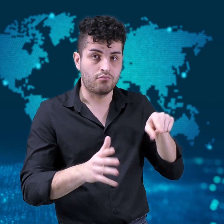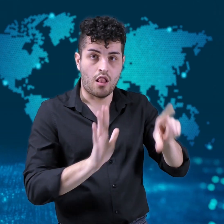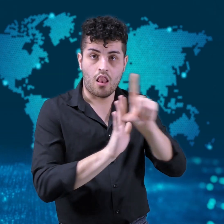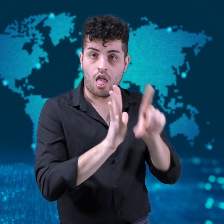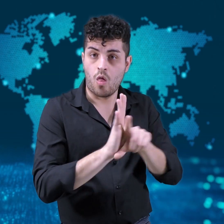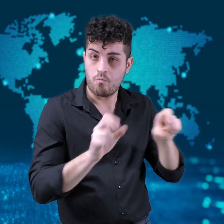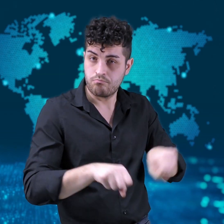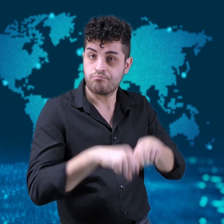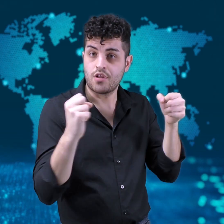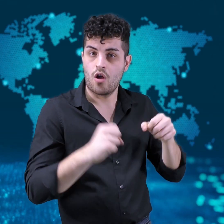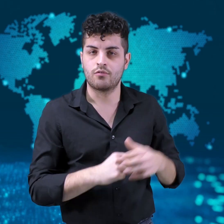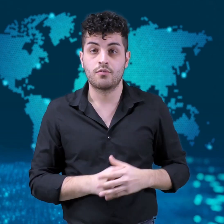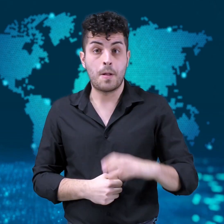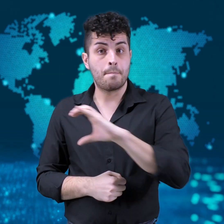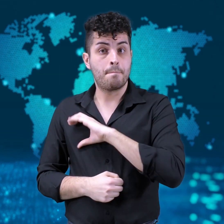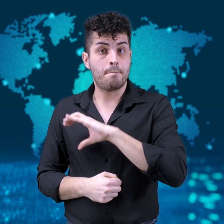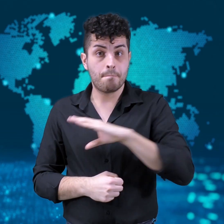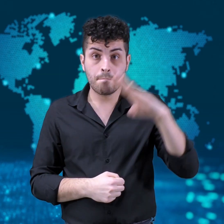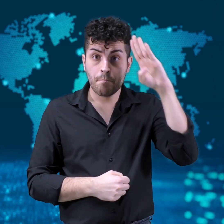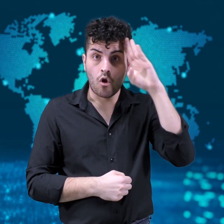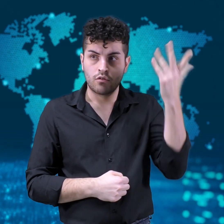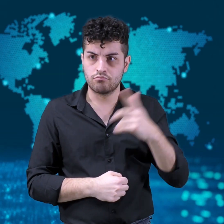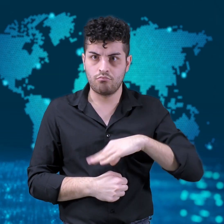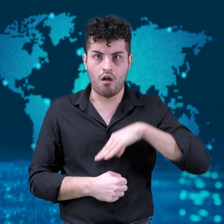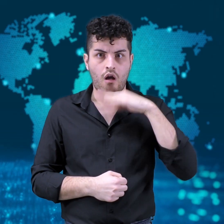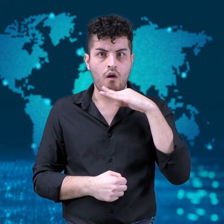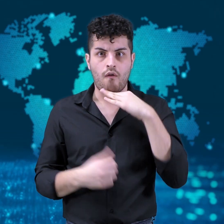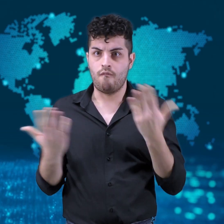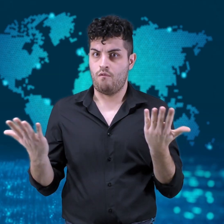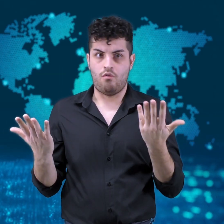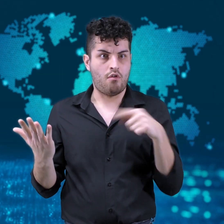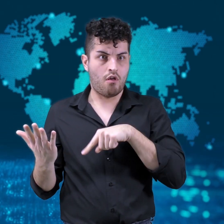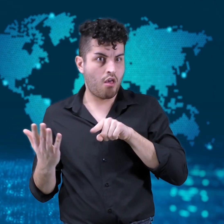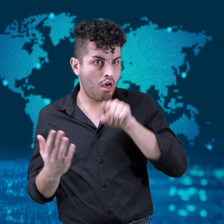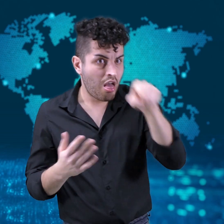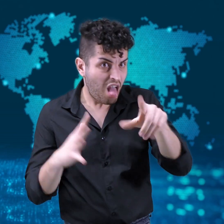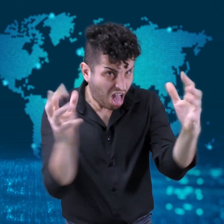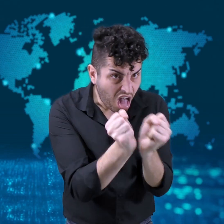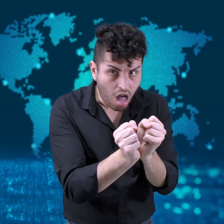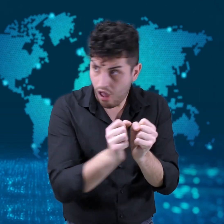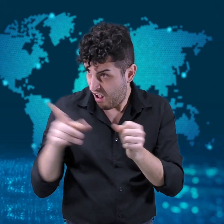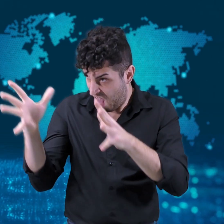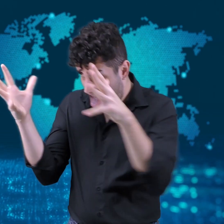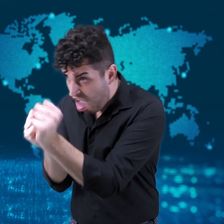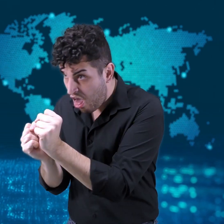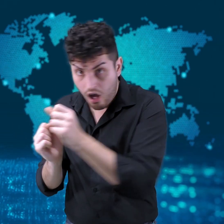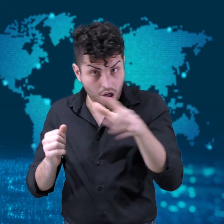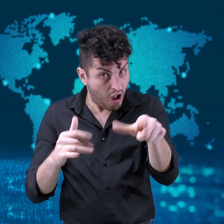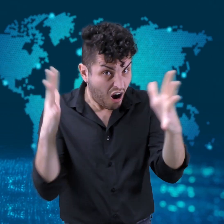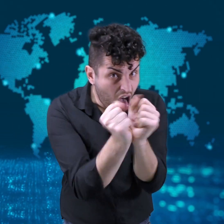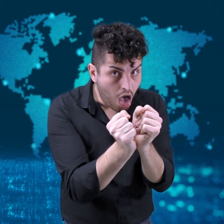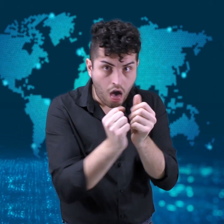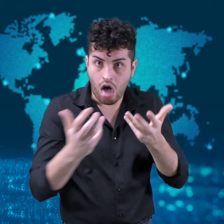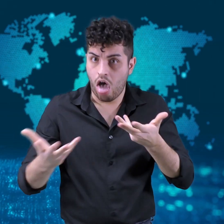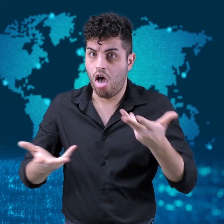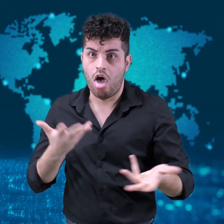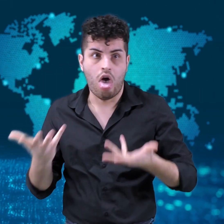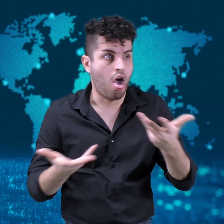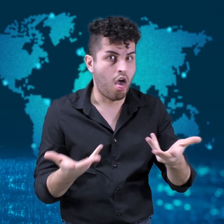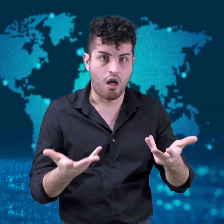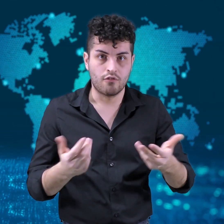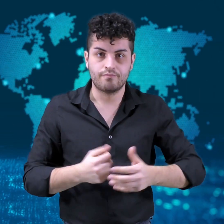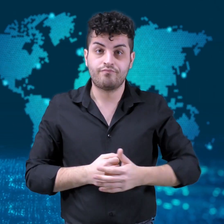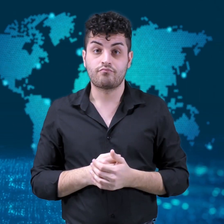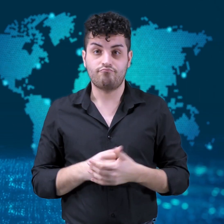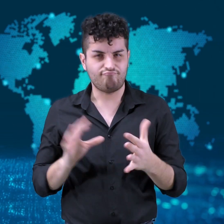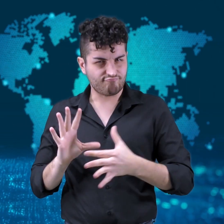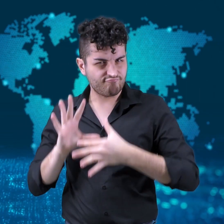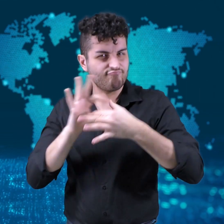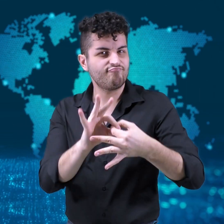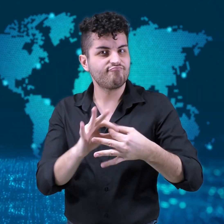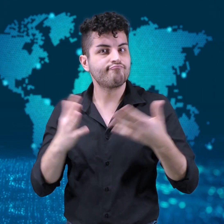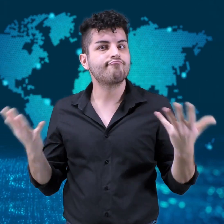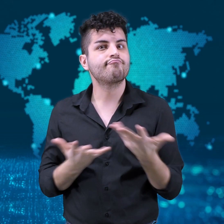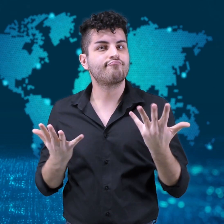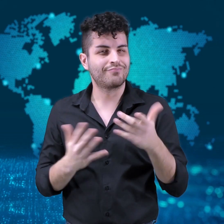Federal agencies do not have the resources they need to arrest illegal loggers.